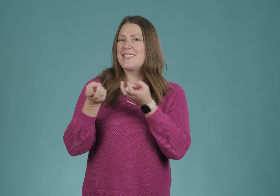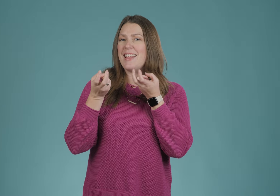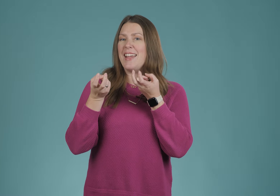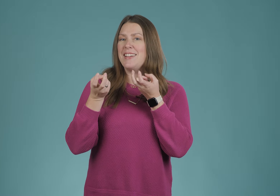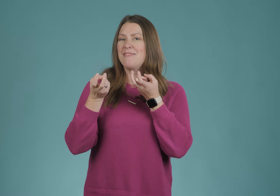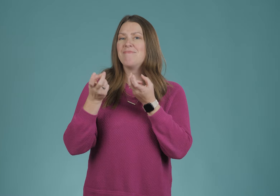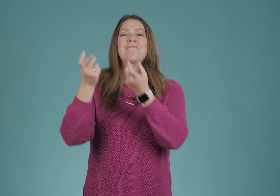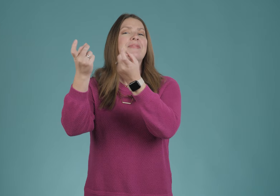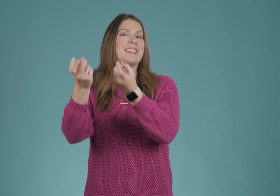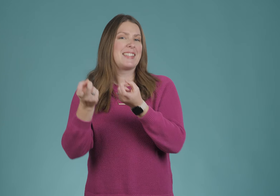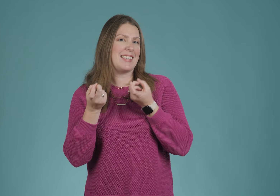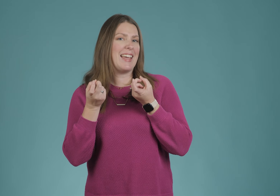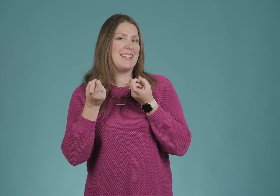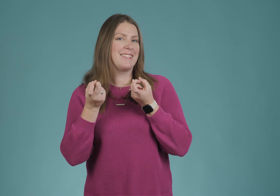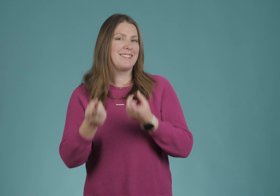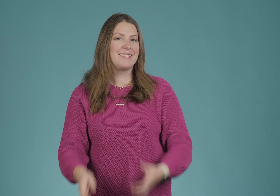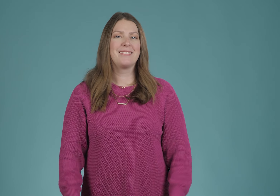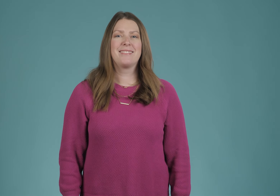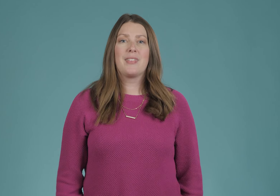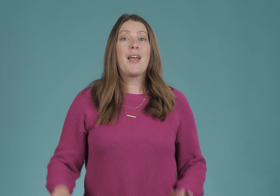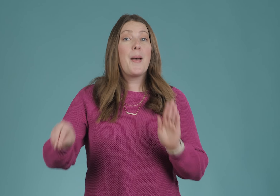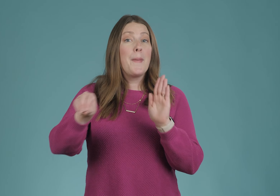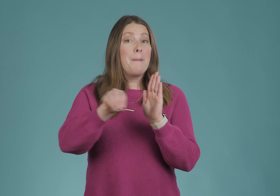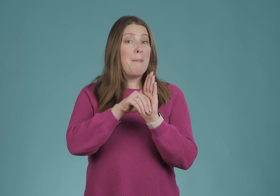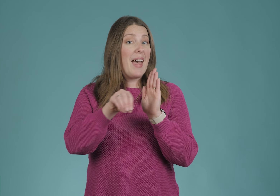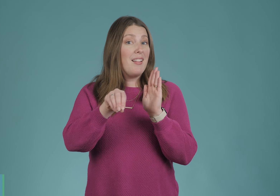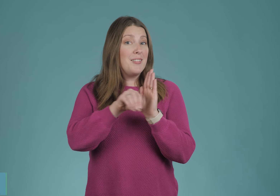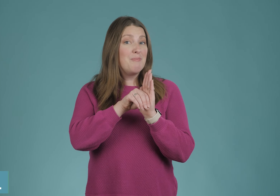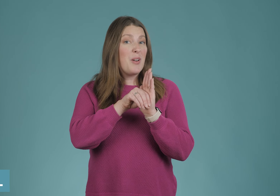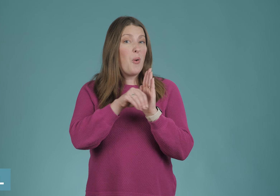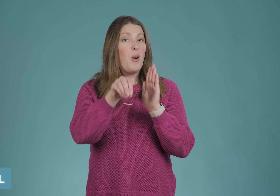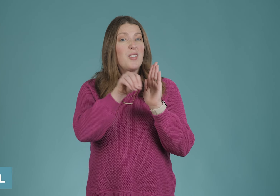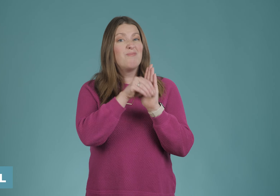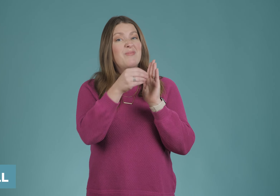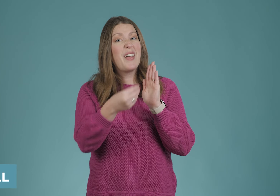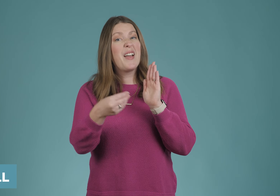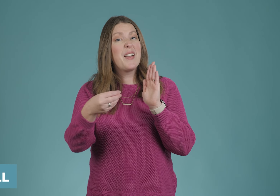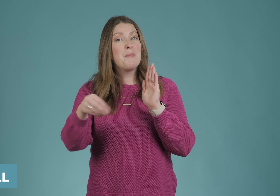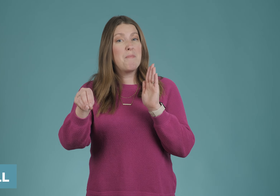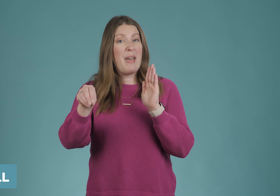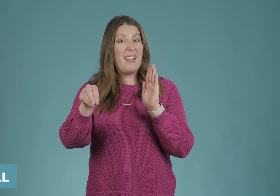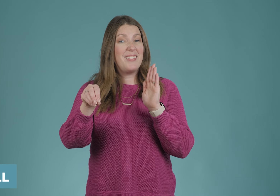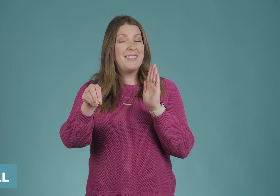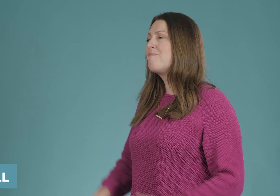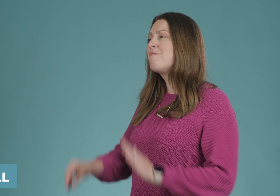Sleigh. Bell or Bell